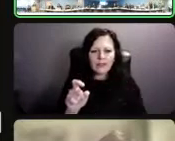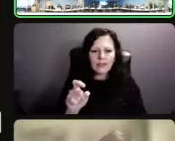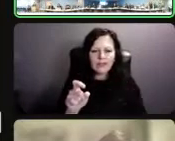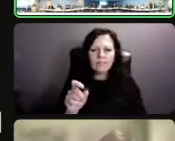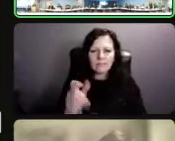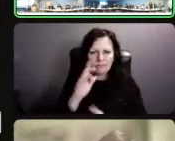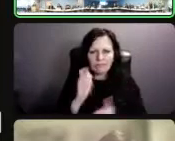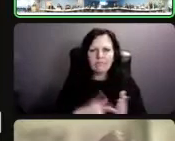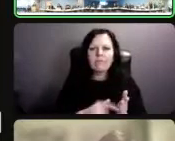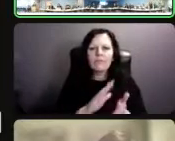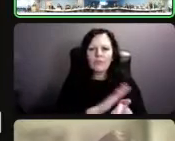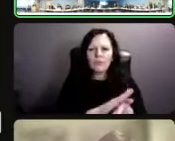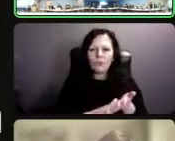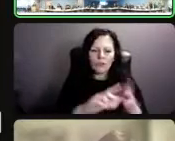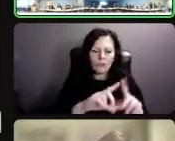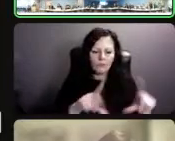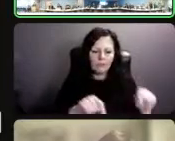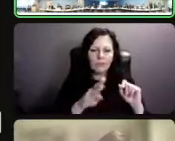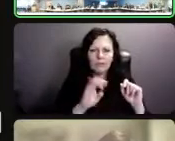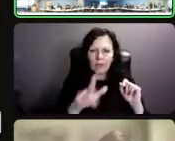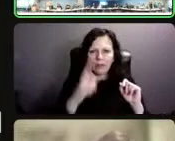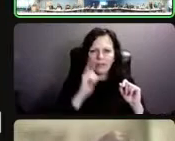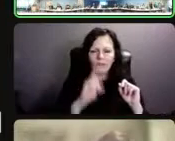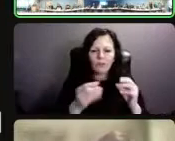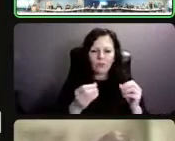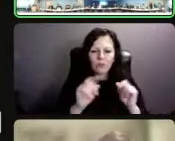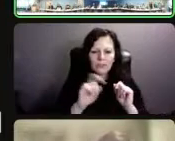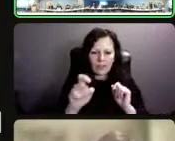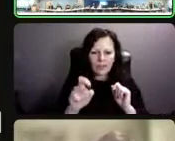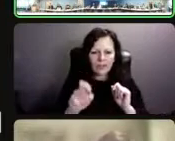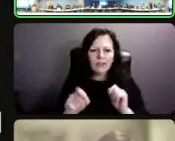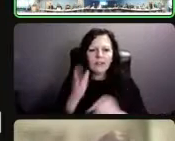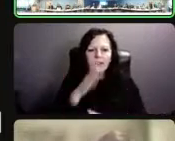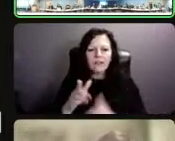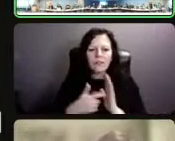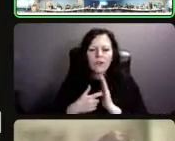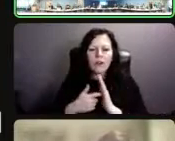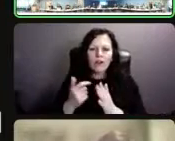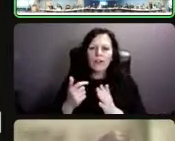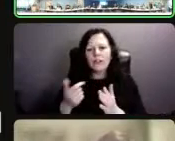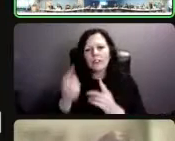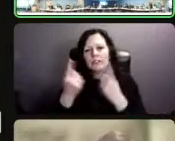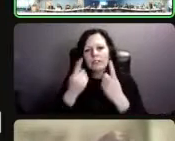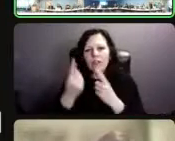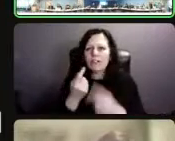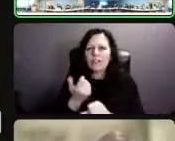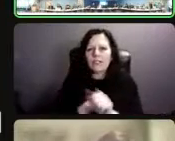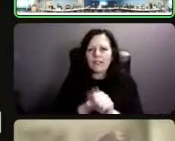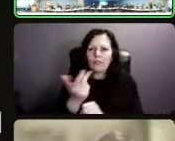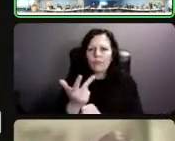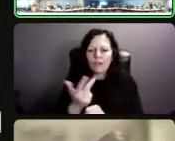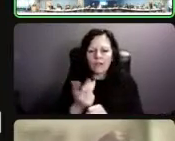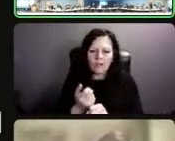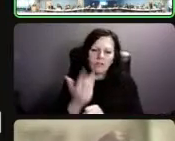EVERY NOW AND THEN WEDNESDAY A